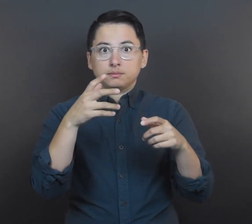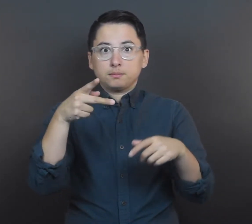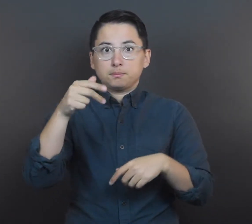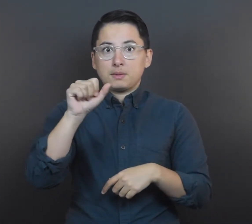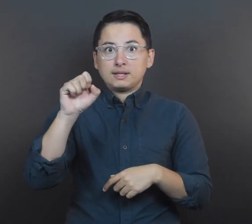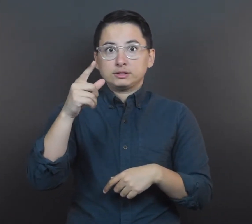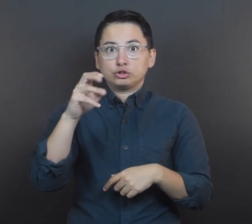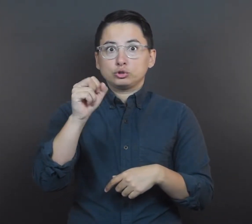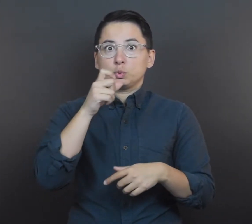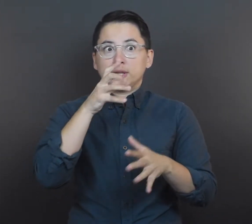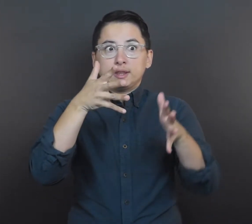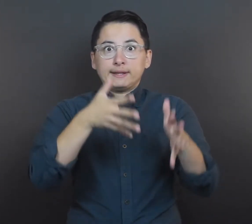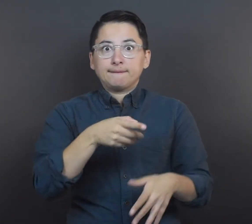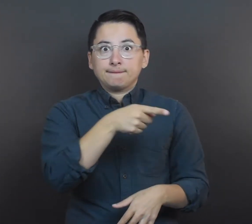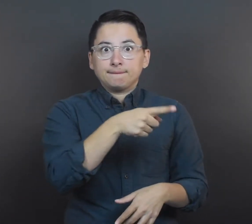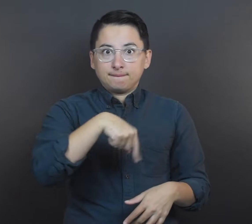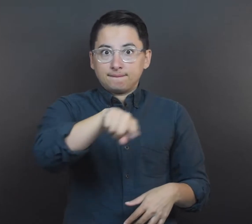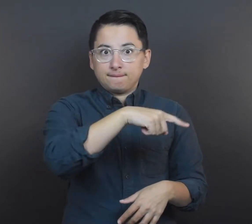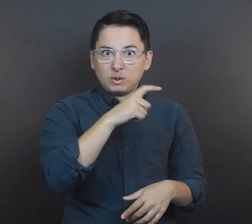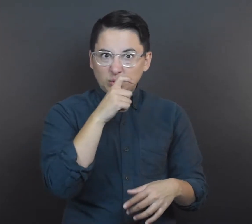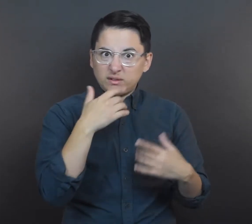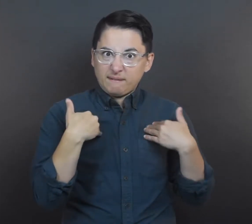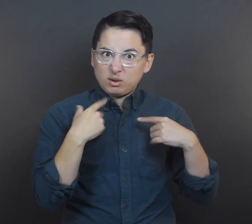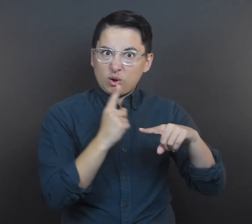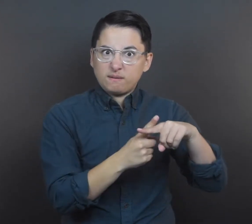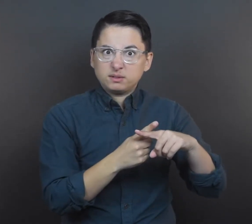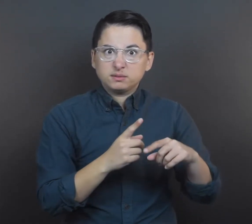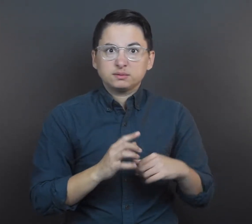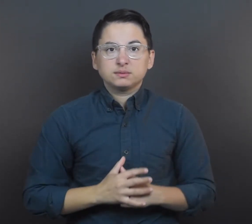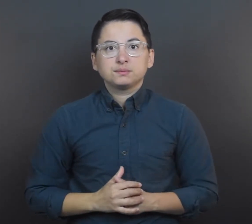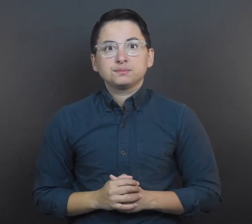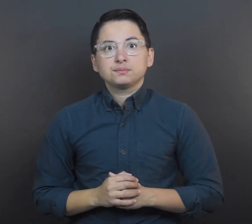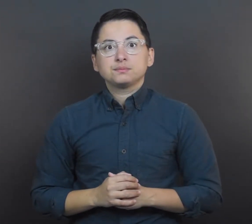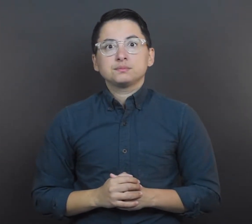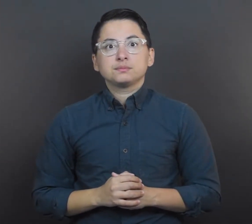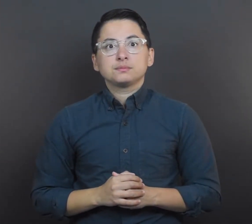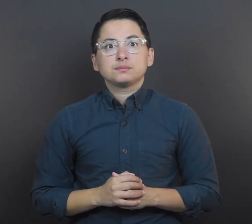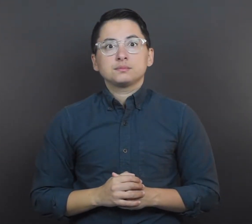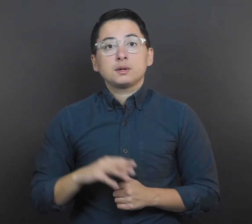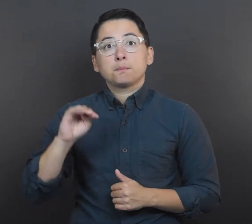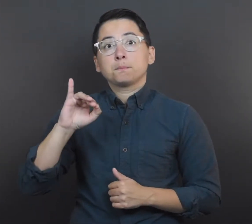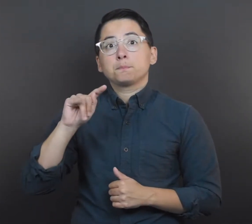Mitsuru interviewed quarantined passengers to learn how they may have been exposed to the